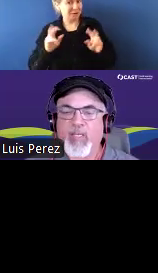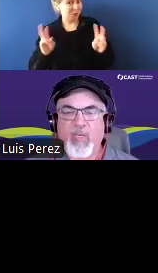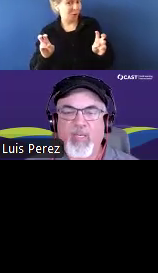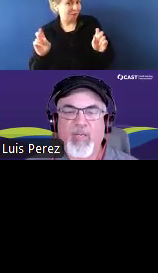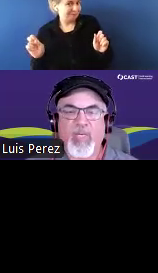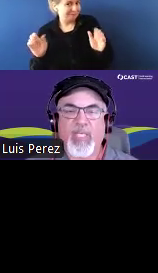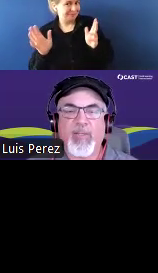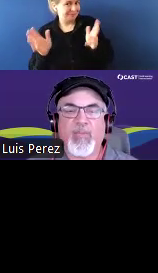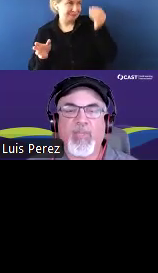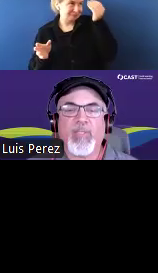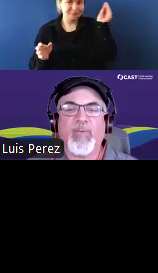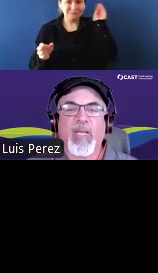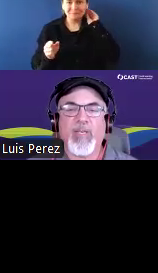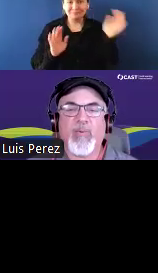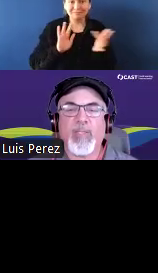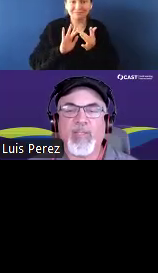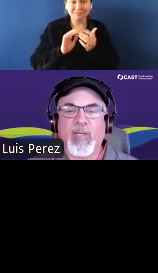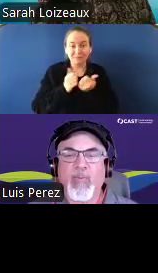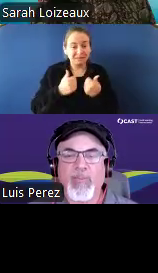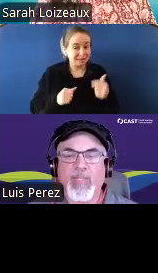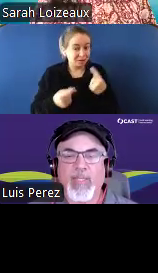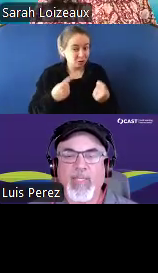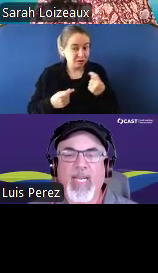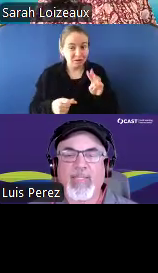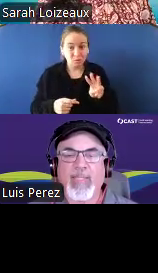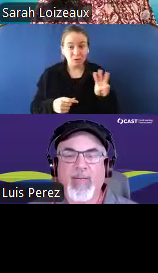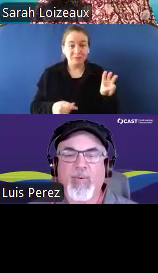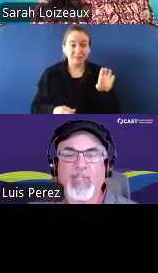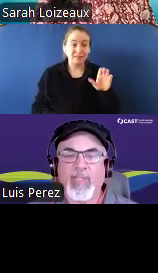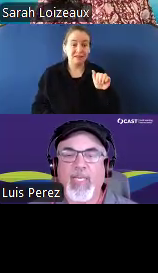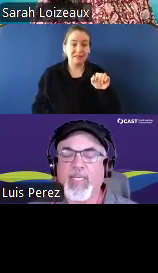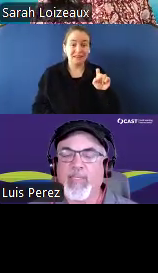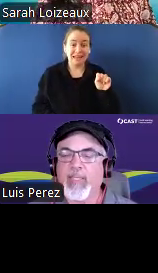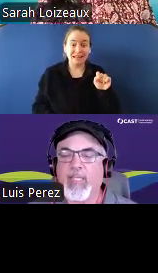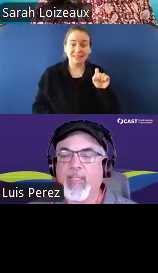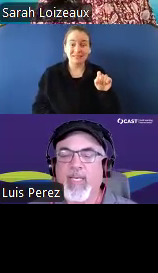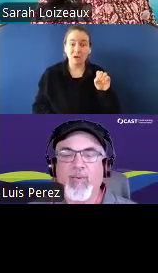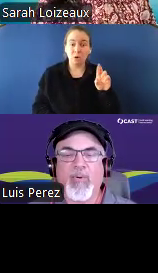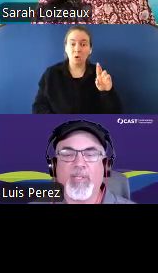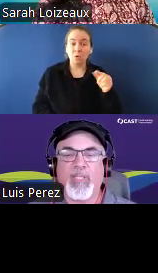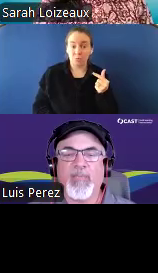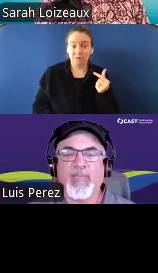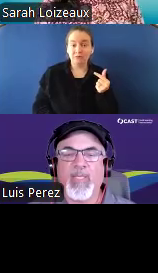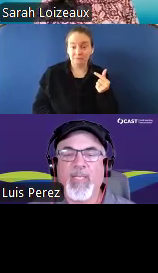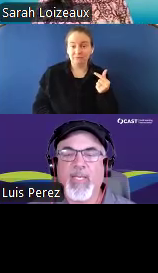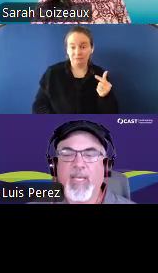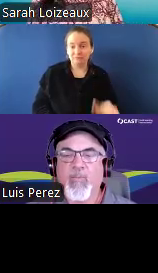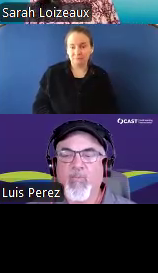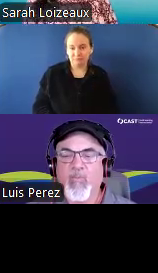you can reach out to us if you have any questions. Our website is cast.org, C-A-S-T dot O-R-G. And